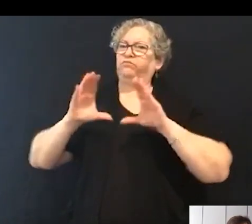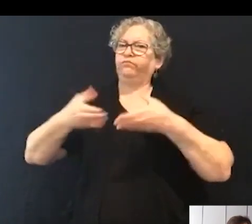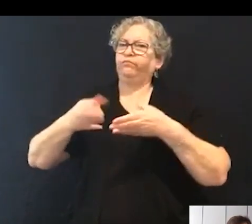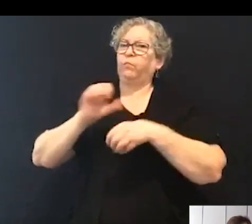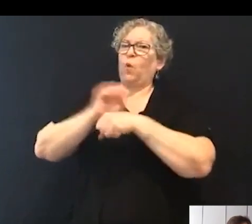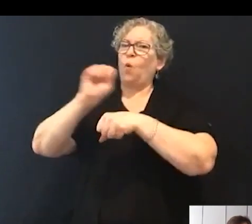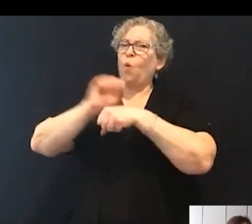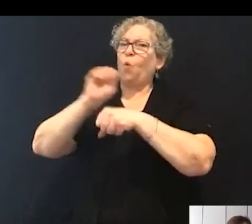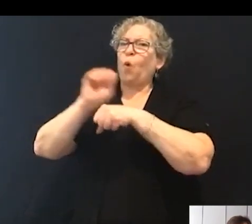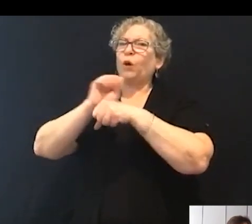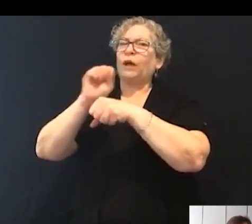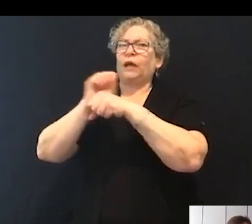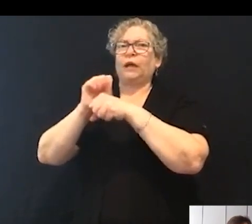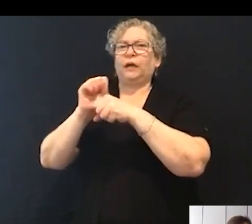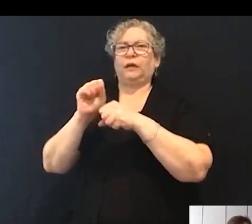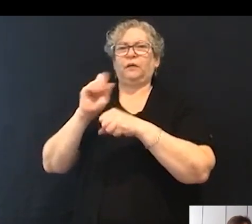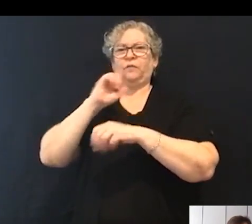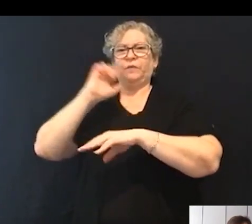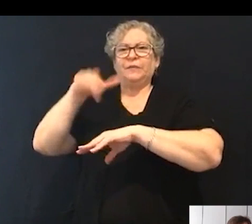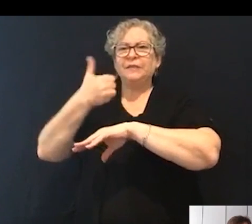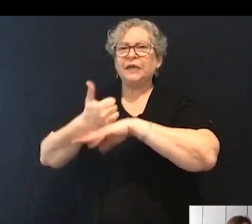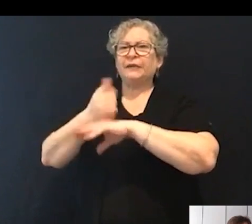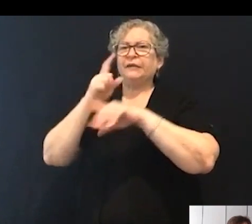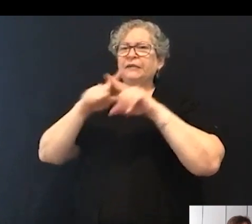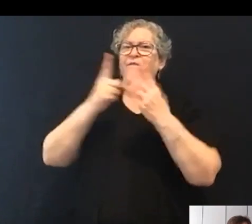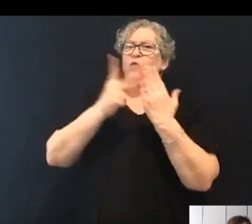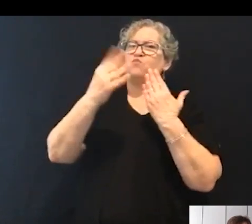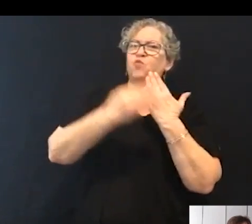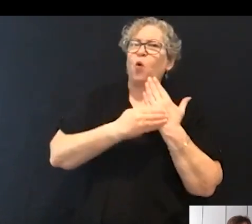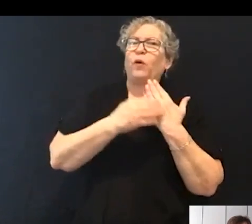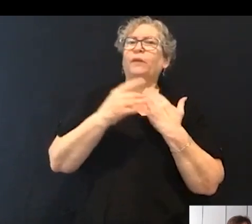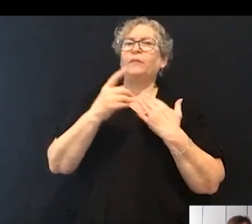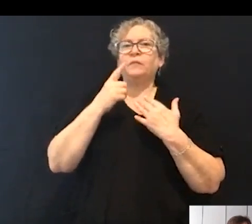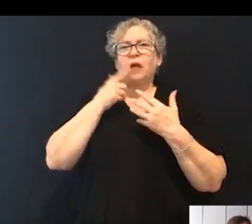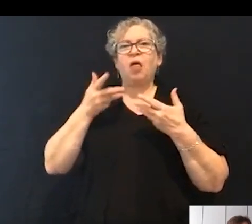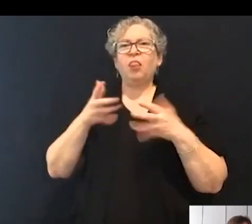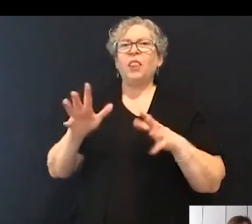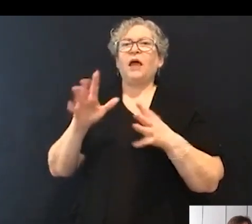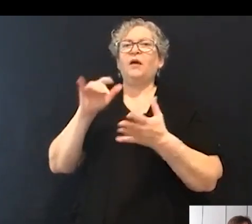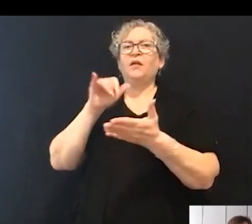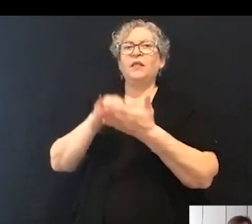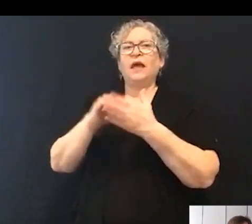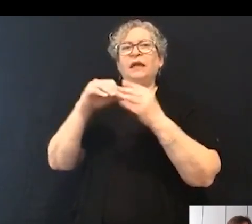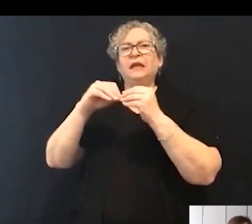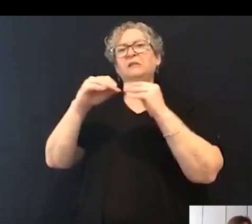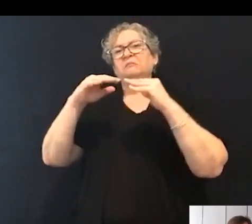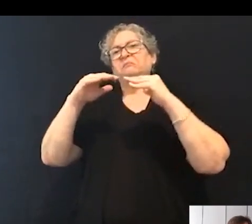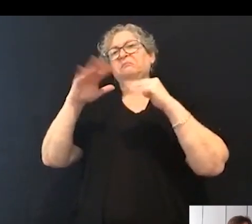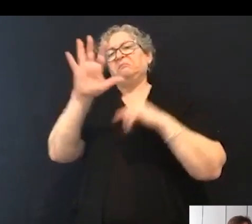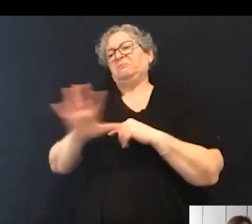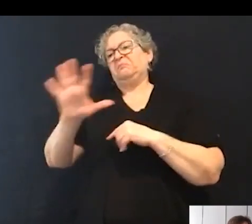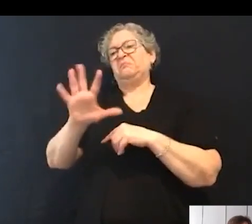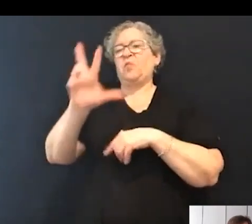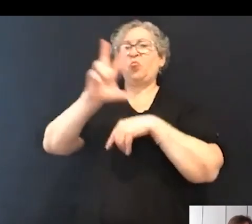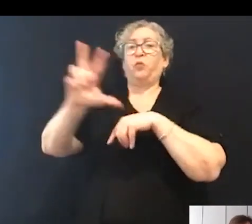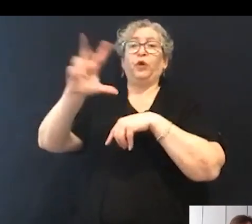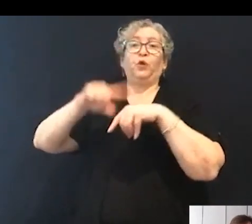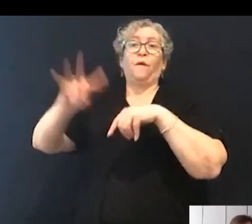on establishing the programs. And this allowed that in more or less three to four years.